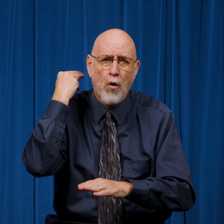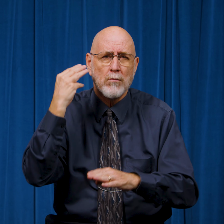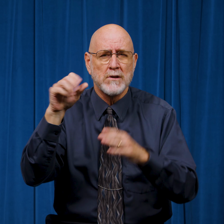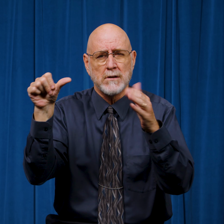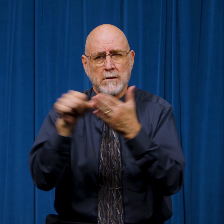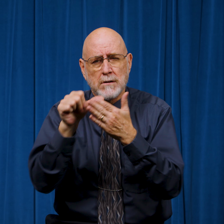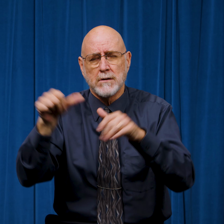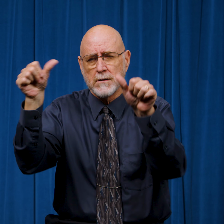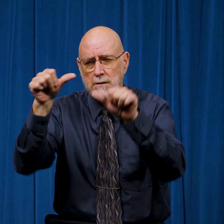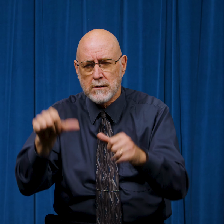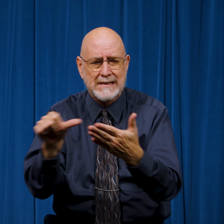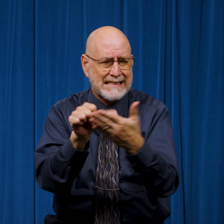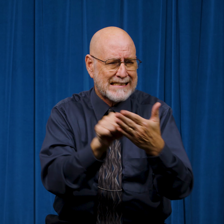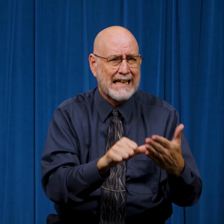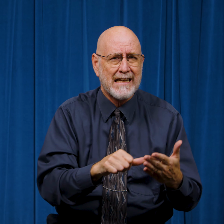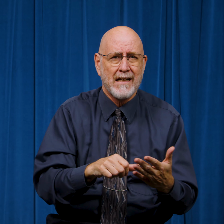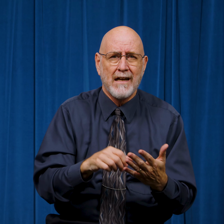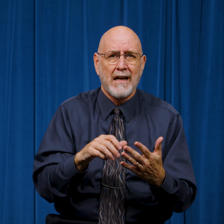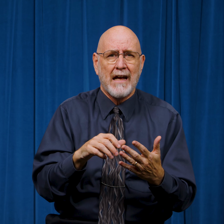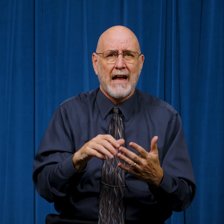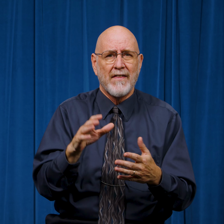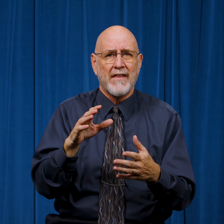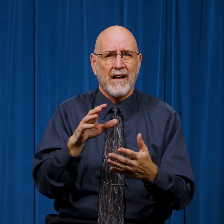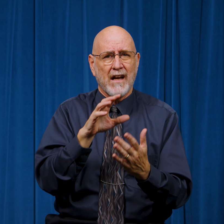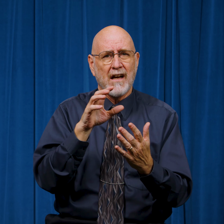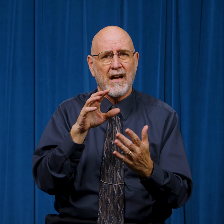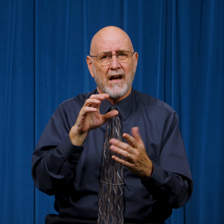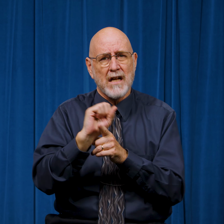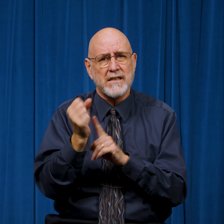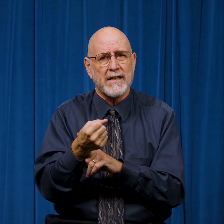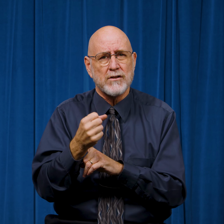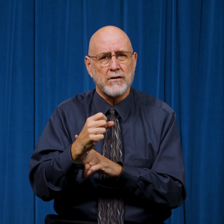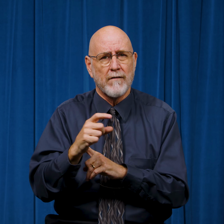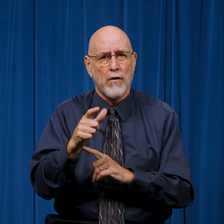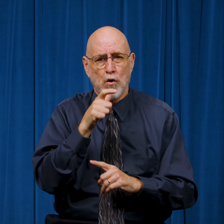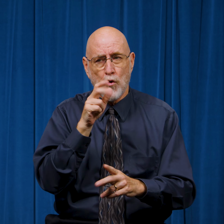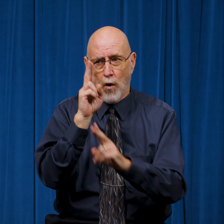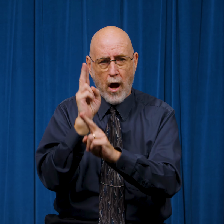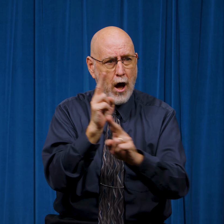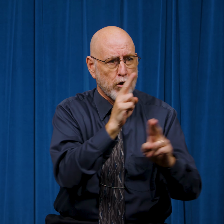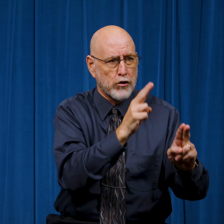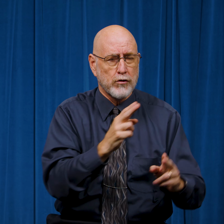as well as inscribing the context in which the ones being honored lived.